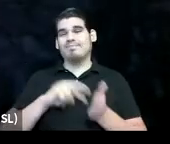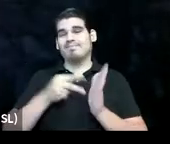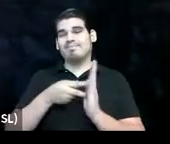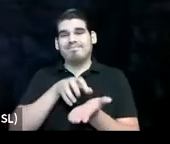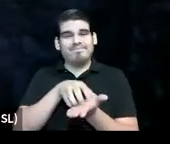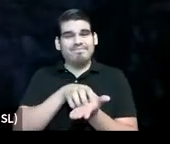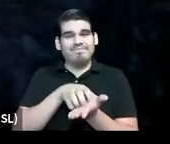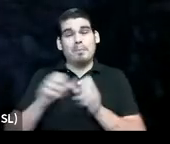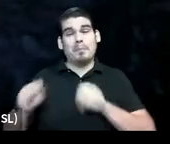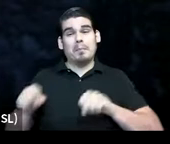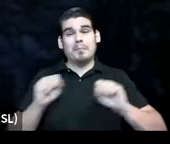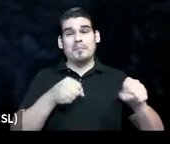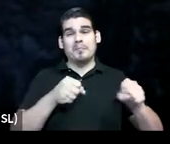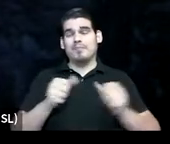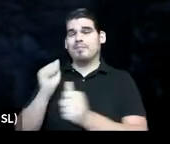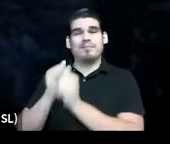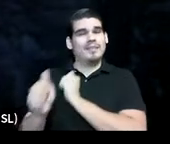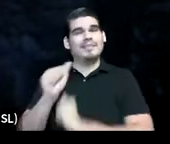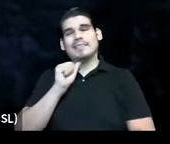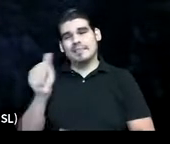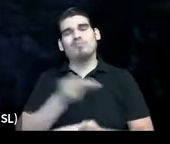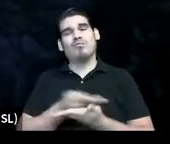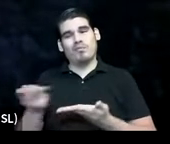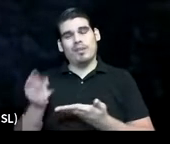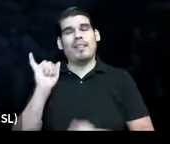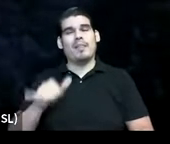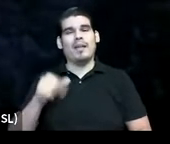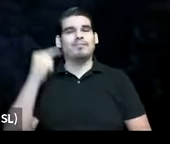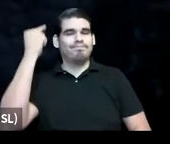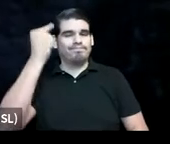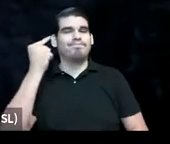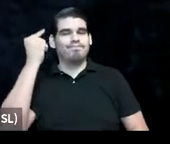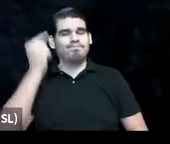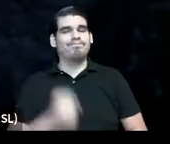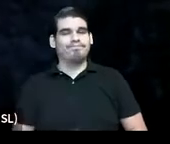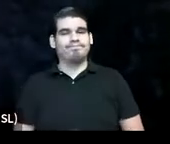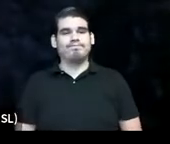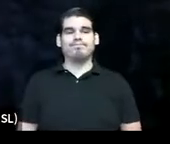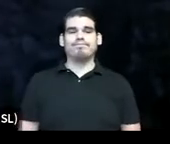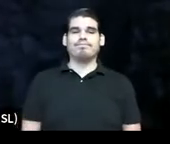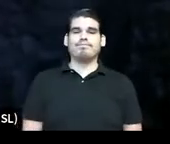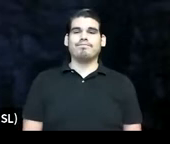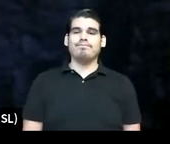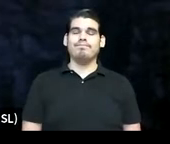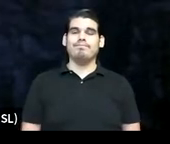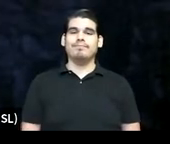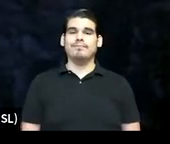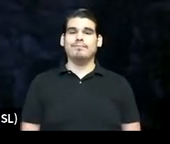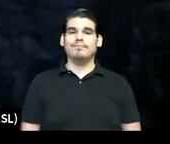Alright, so with that being said, we're going to go ahead and go back into breakout rooms. I'm actually going to put the link